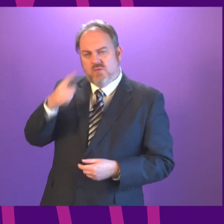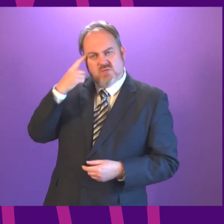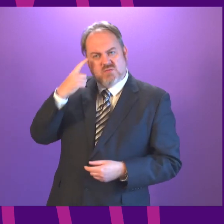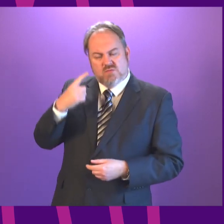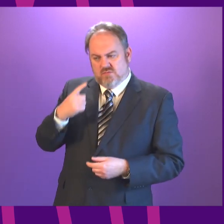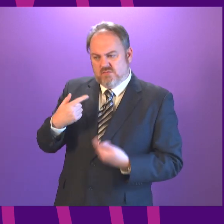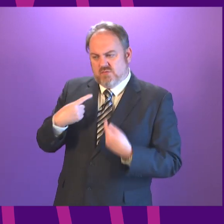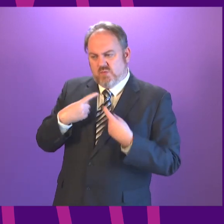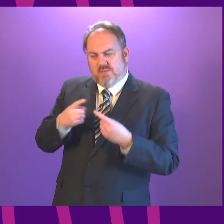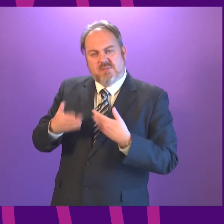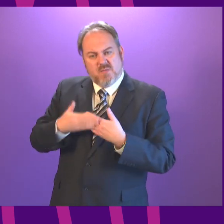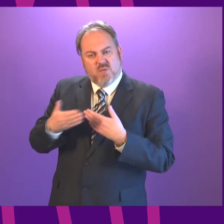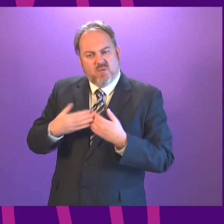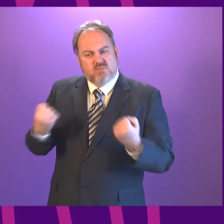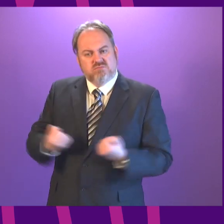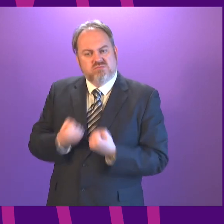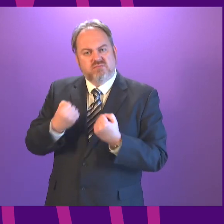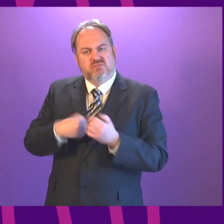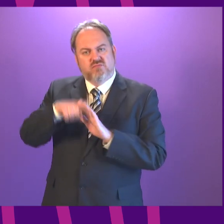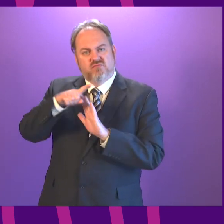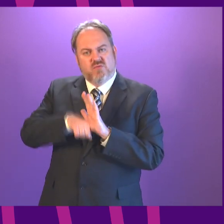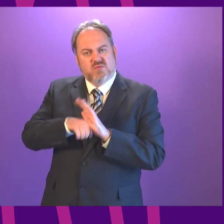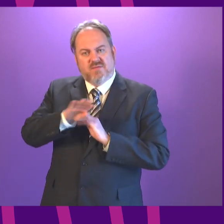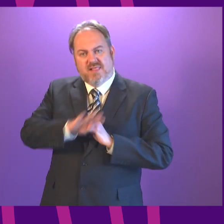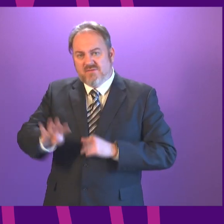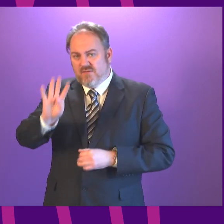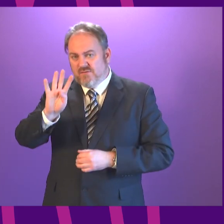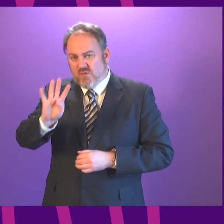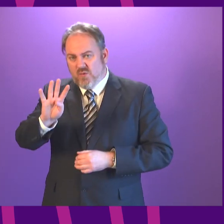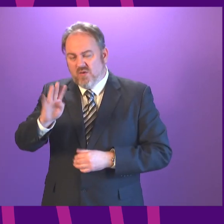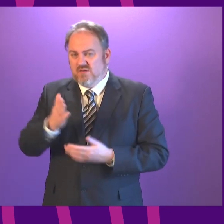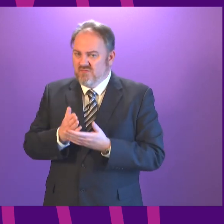may be required—and I absolutely understand why—that flexibility is clearly unlikely